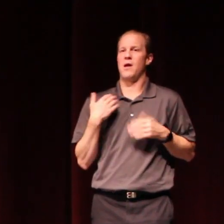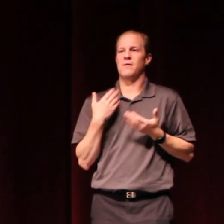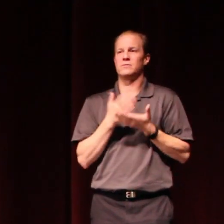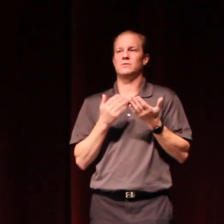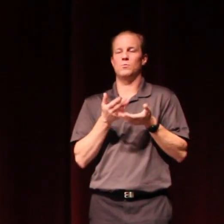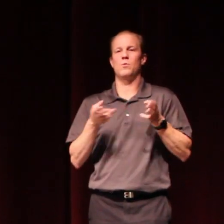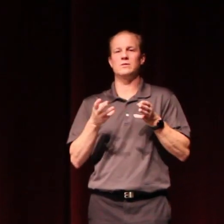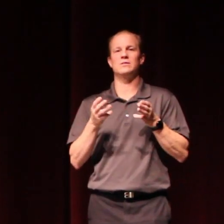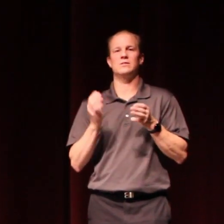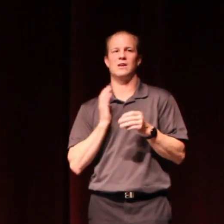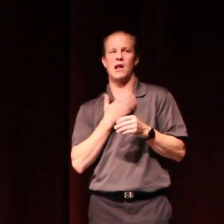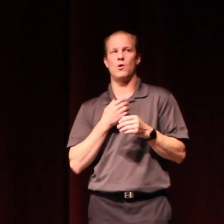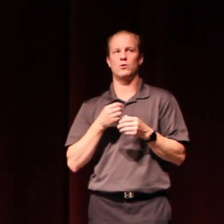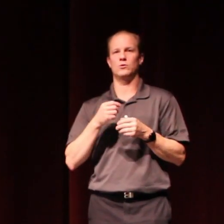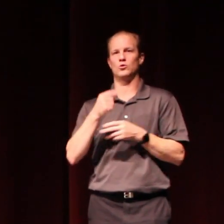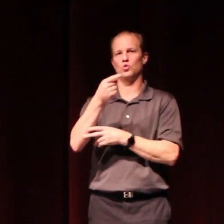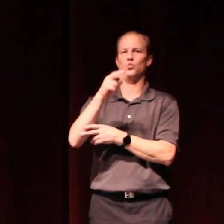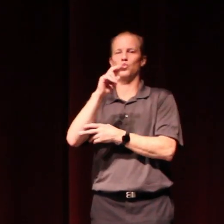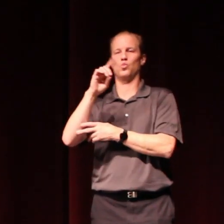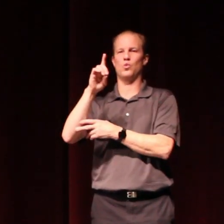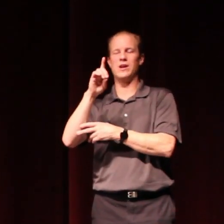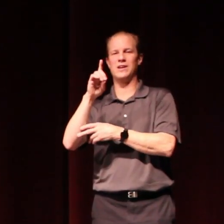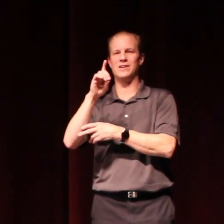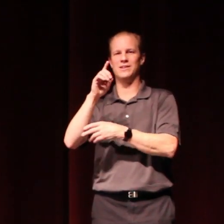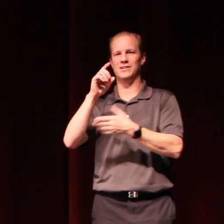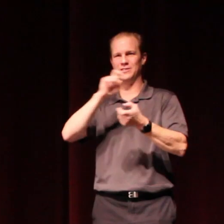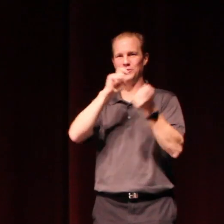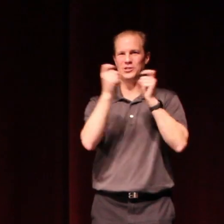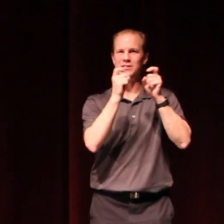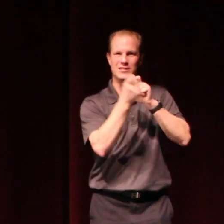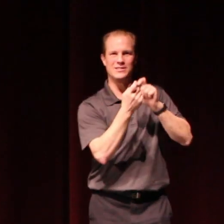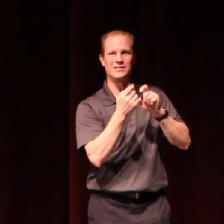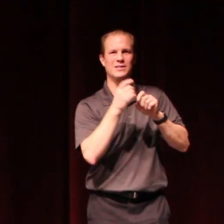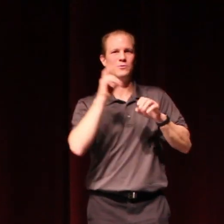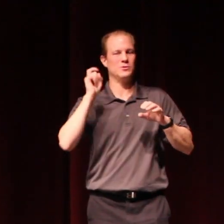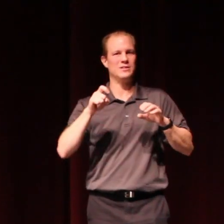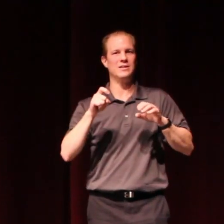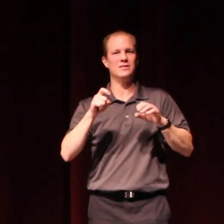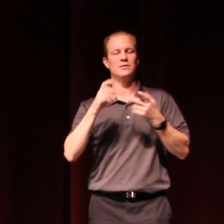going to require some really Innovative changes to the curriculum, that my, that the bulk of my